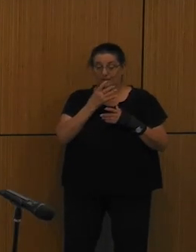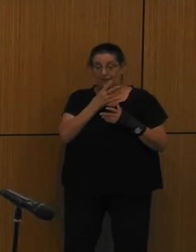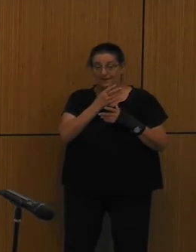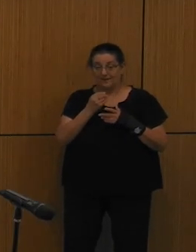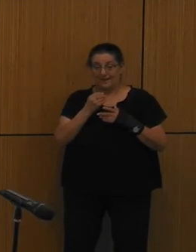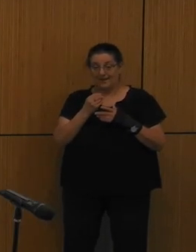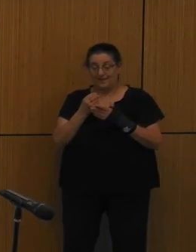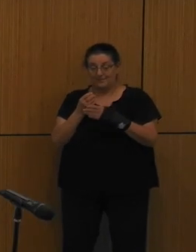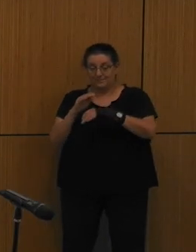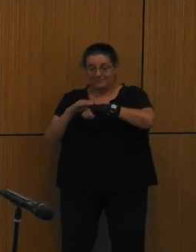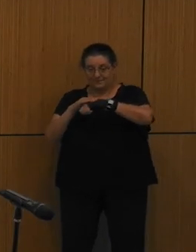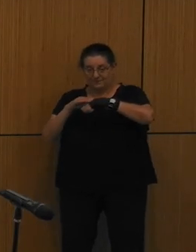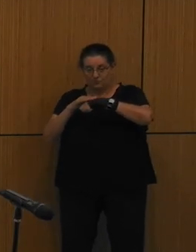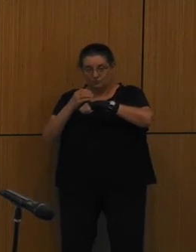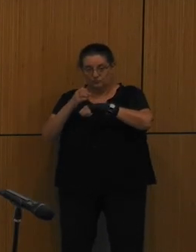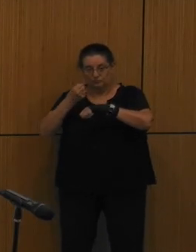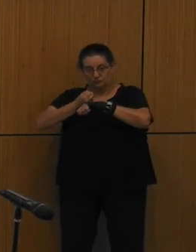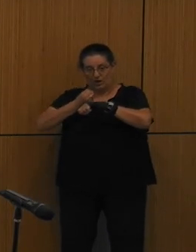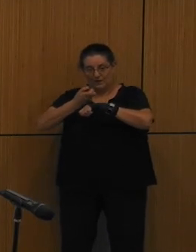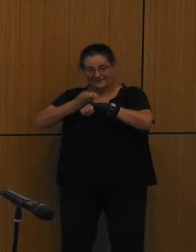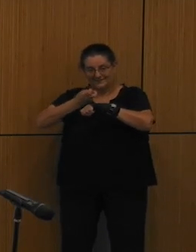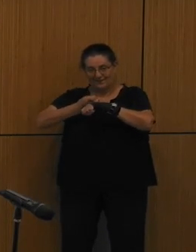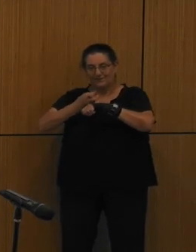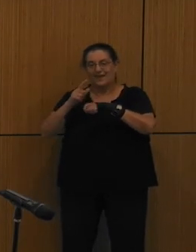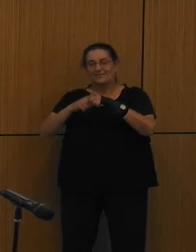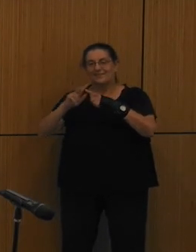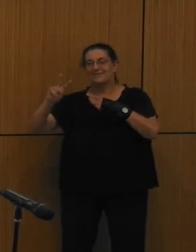and there's a second prism that's between the specimen and your eyeball.